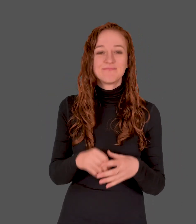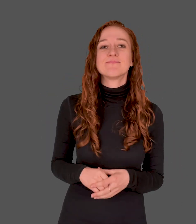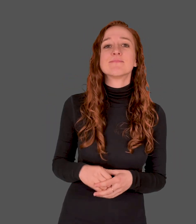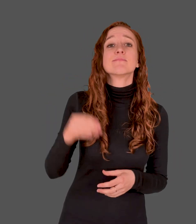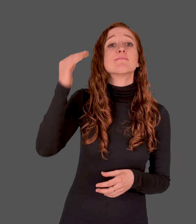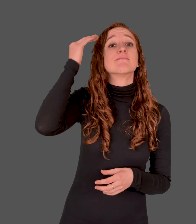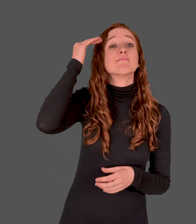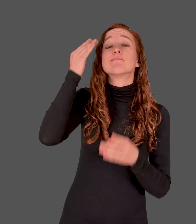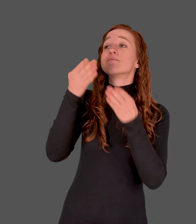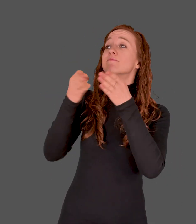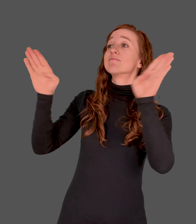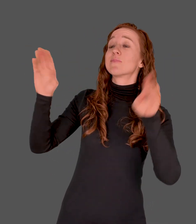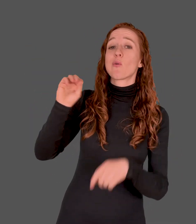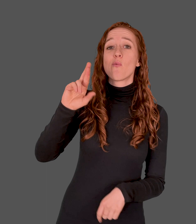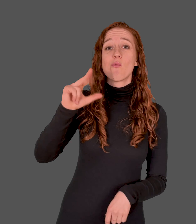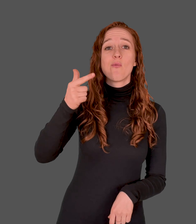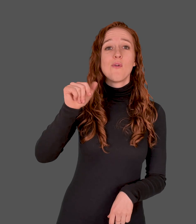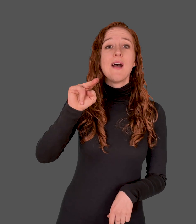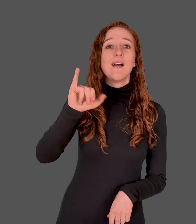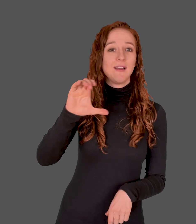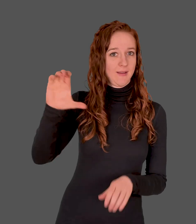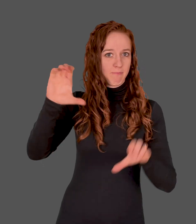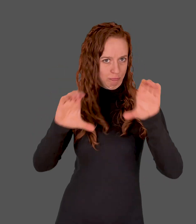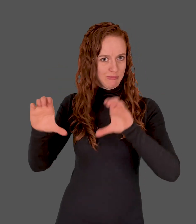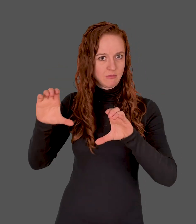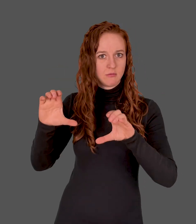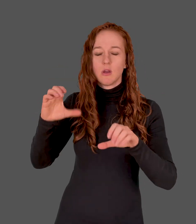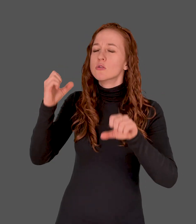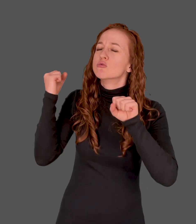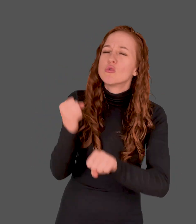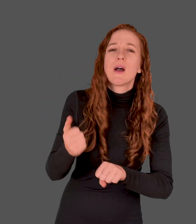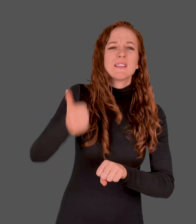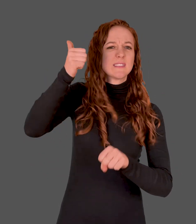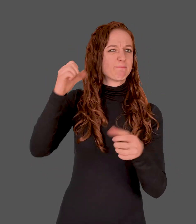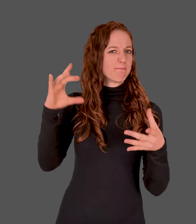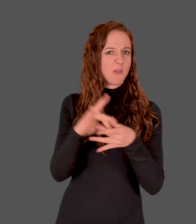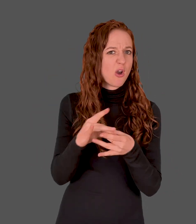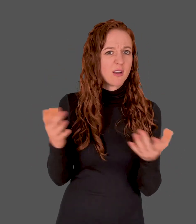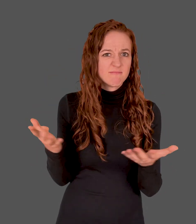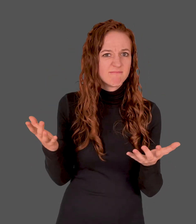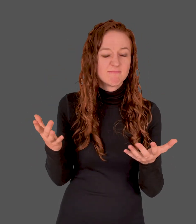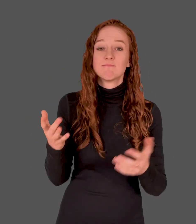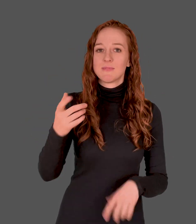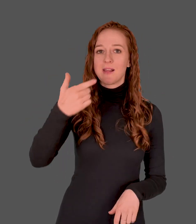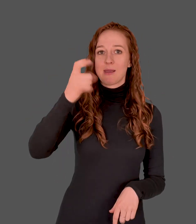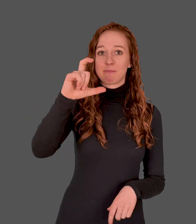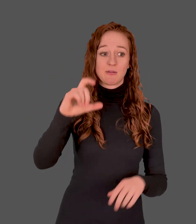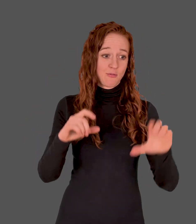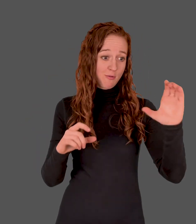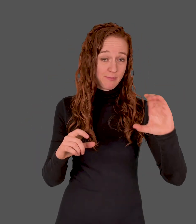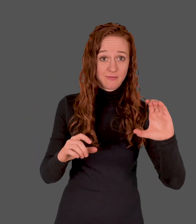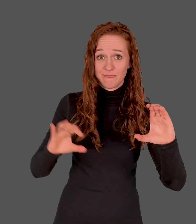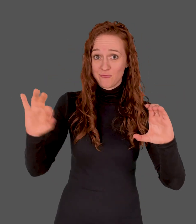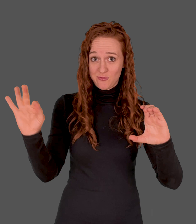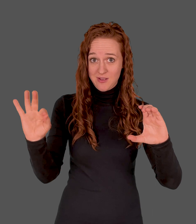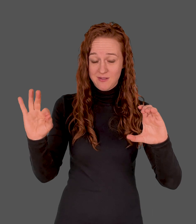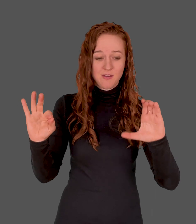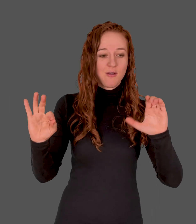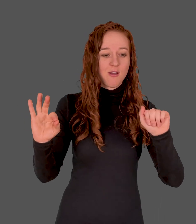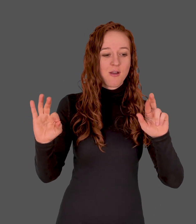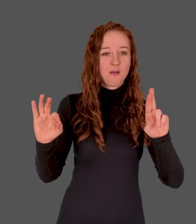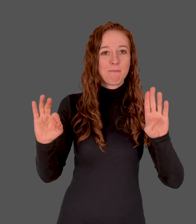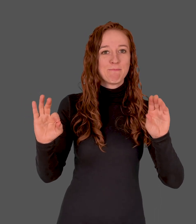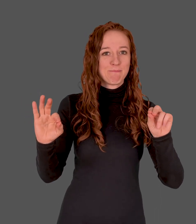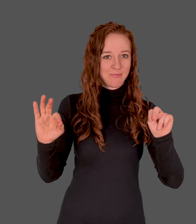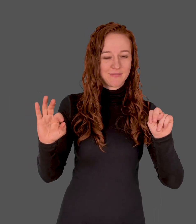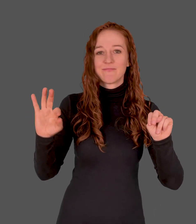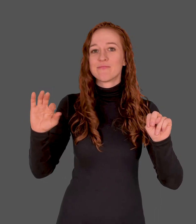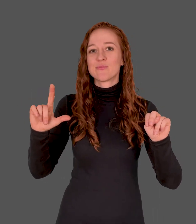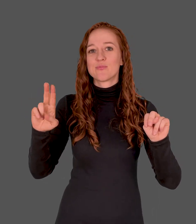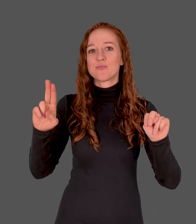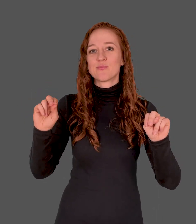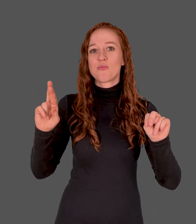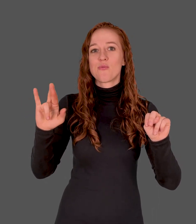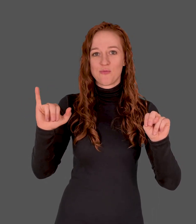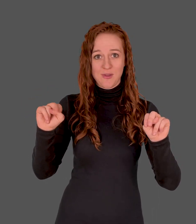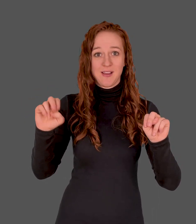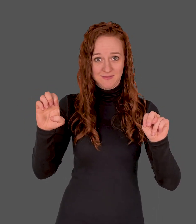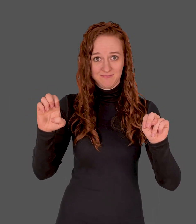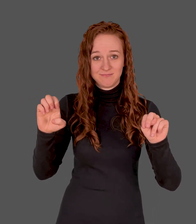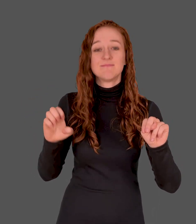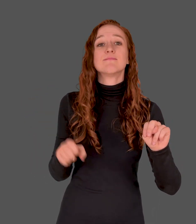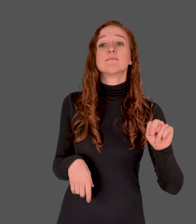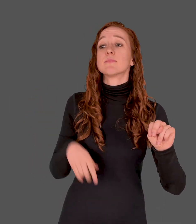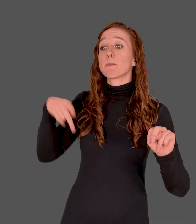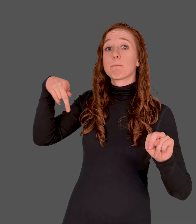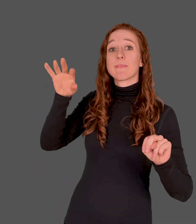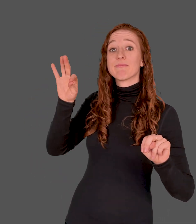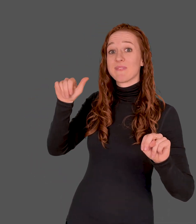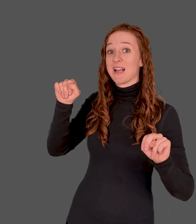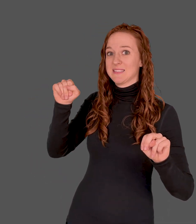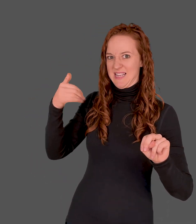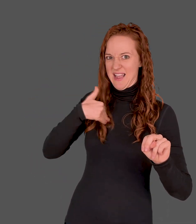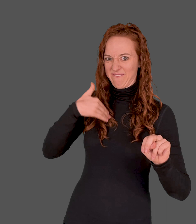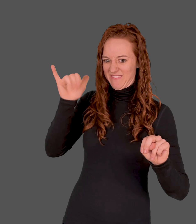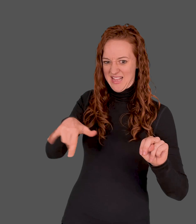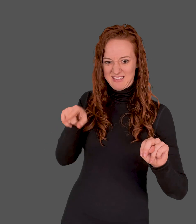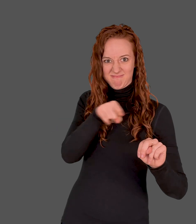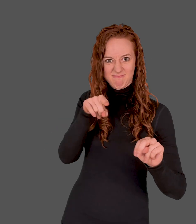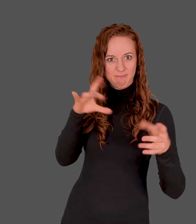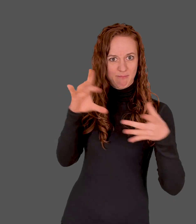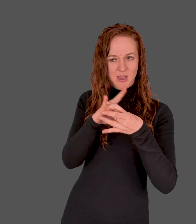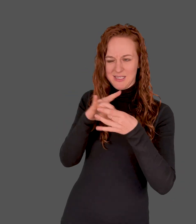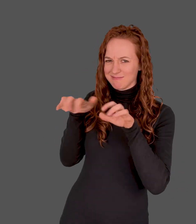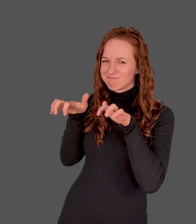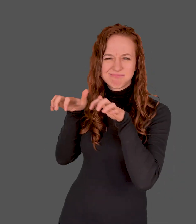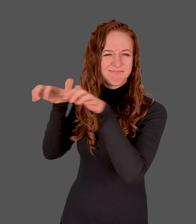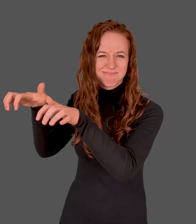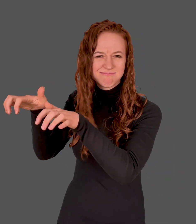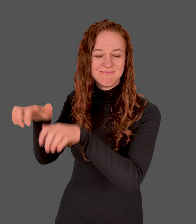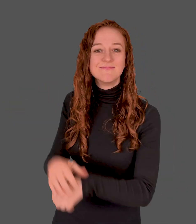PFAS contains many carbon-fluorine bonds, which are the strongest bonds in organic chemistry.